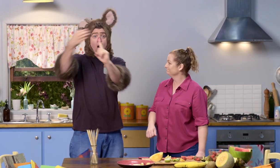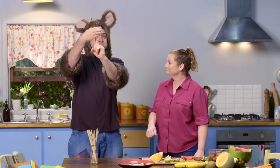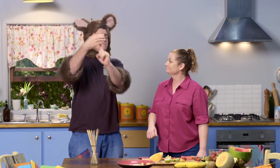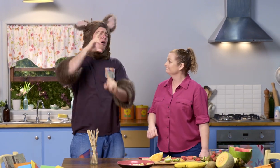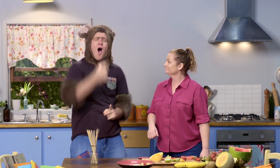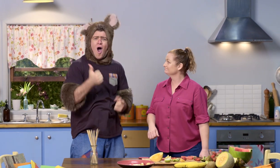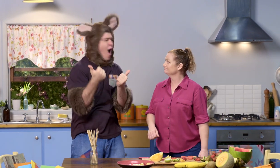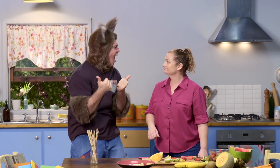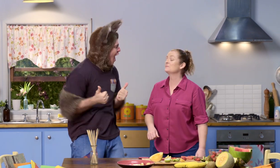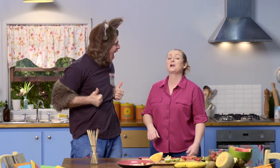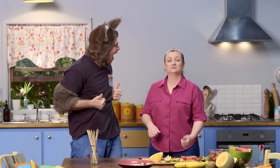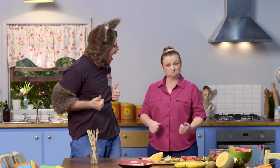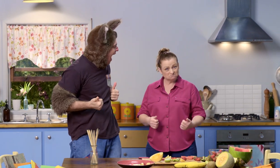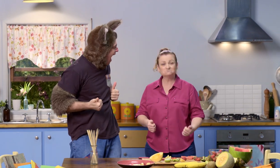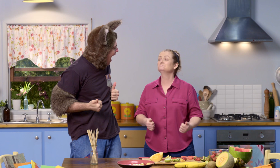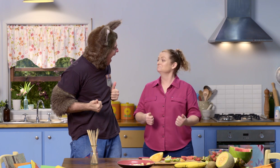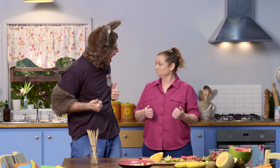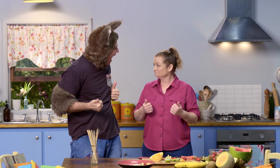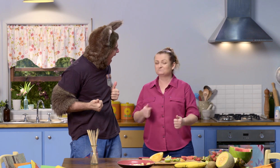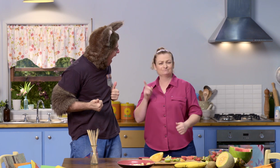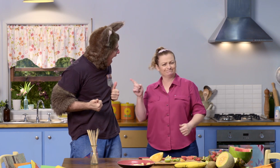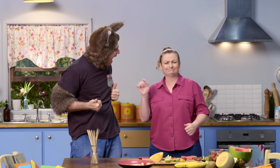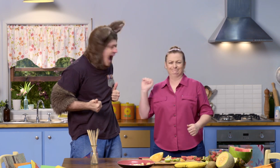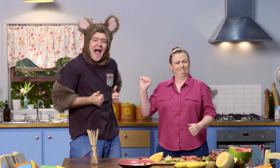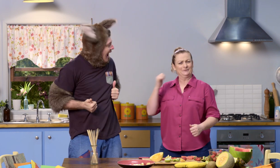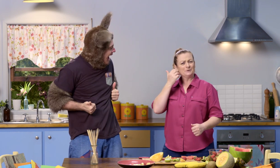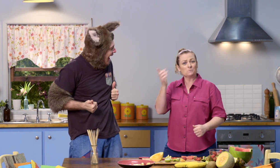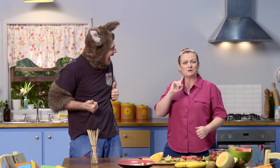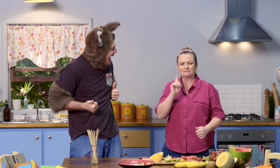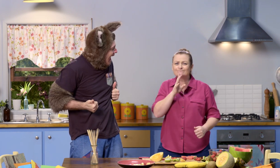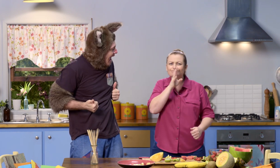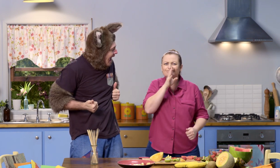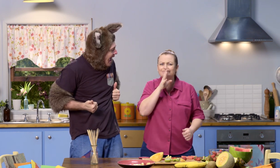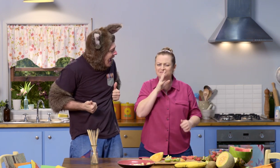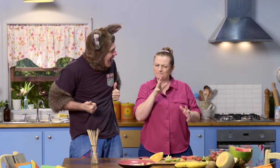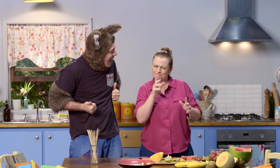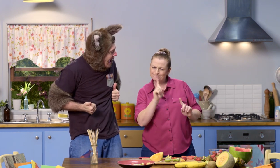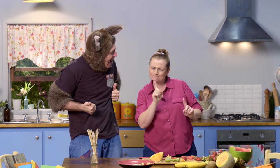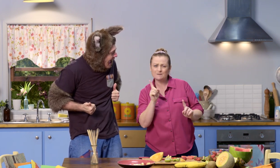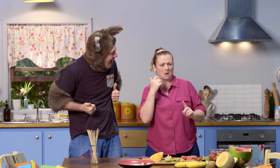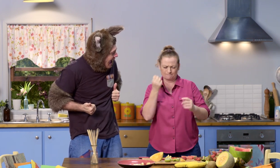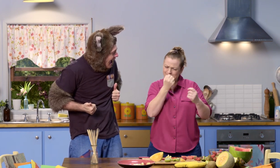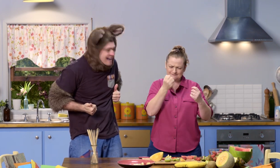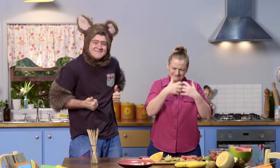And his crow's nest. It's so cool! Oh, Possum, you're always solving mysteries, aren't you?